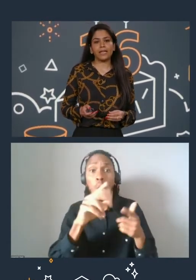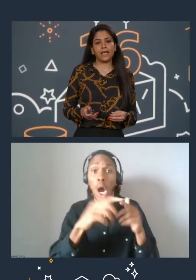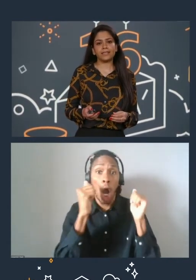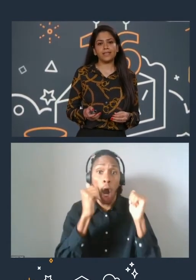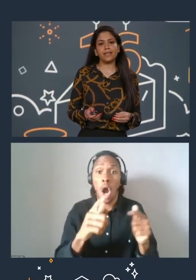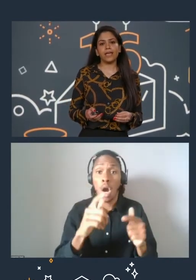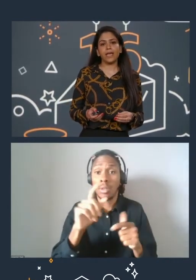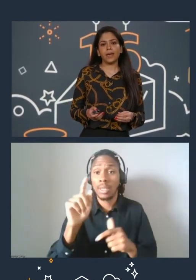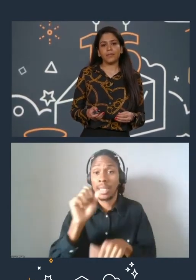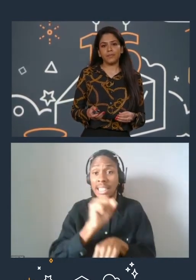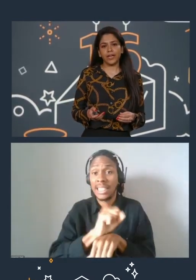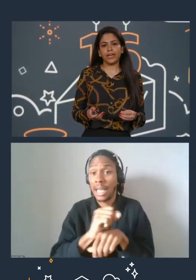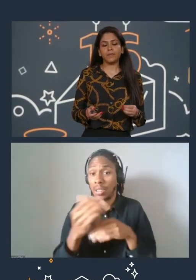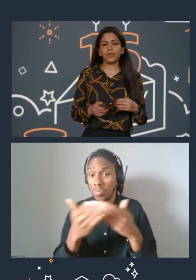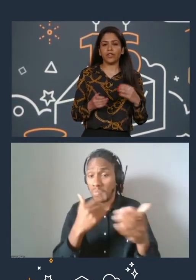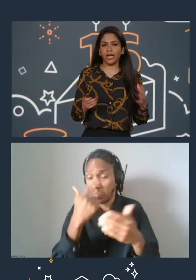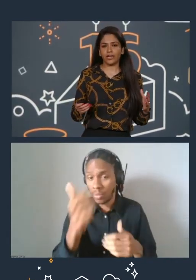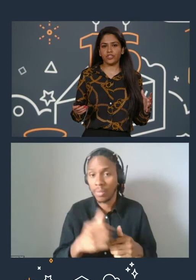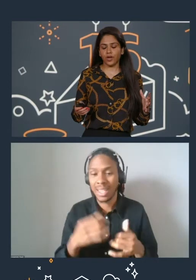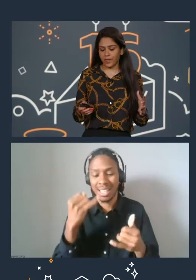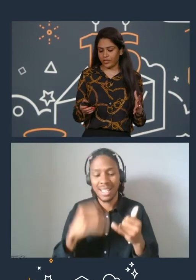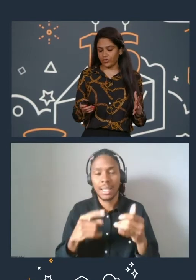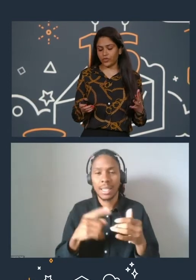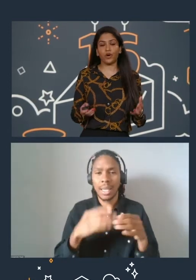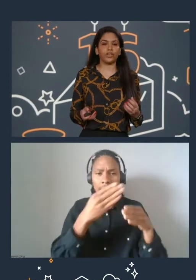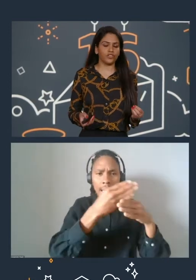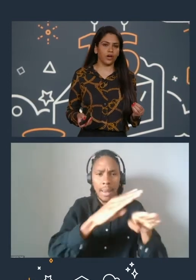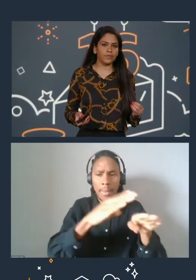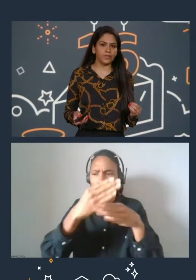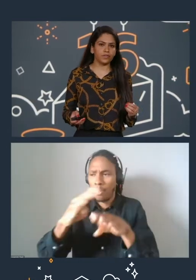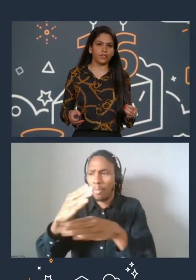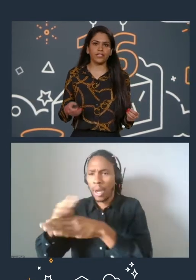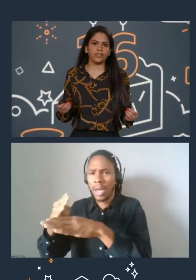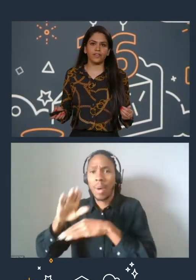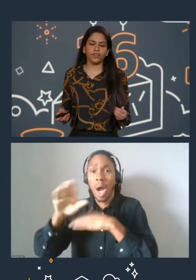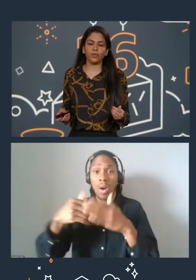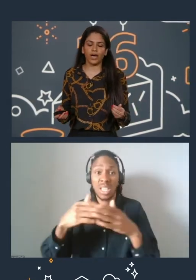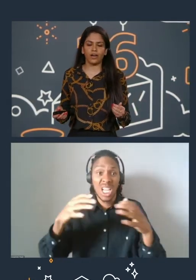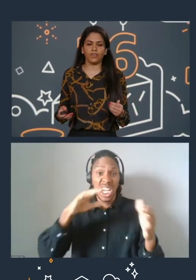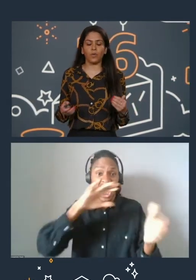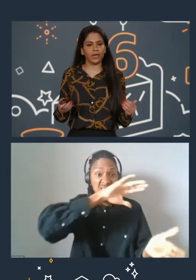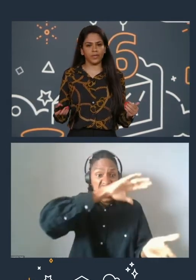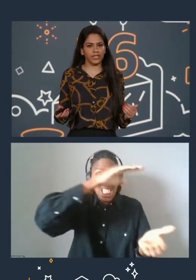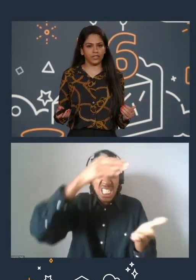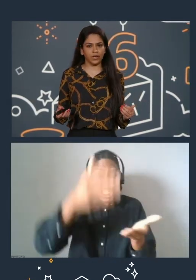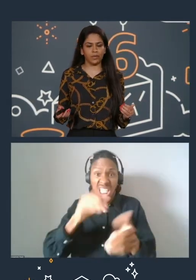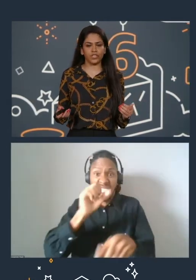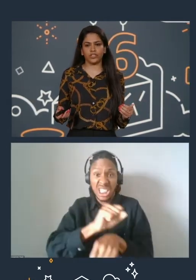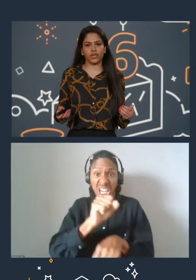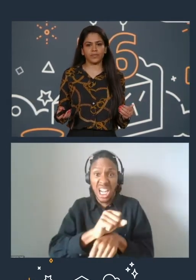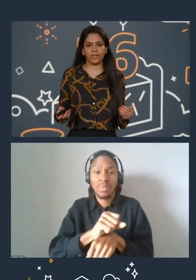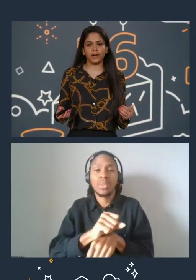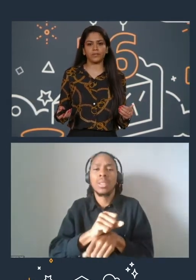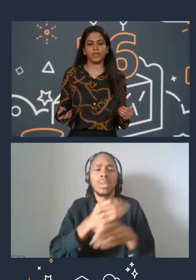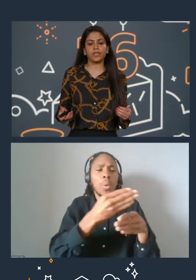Lastly, break up your large job into smaller jobs, let's say if you have a one billion object jobs there.